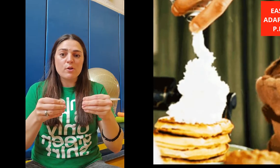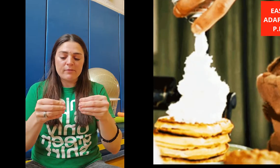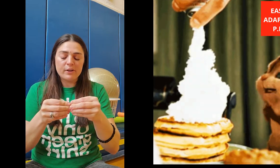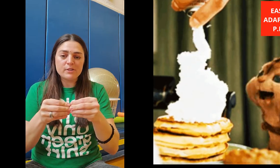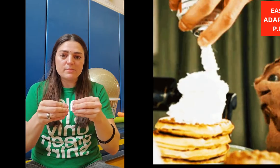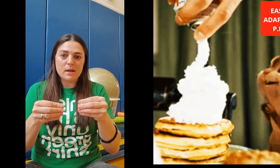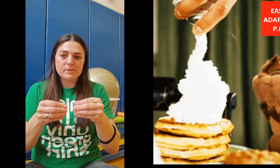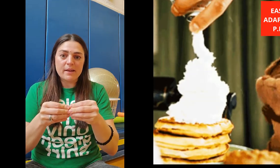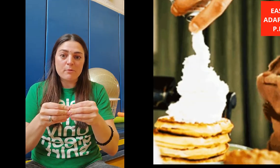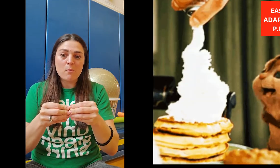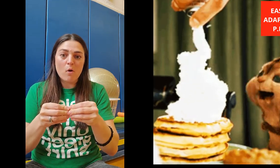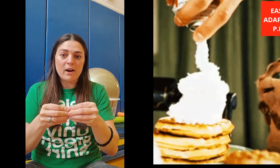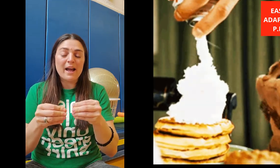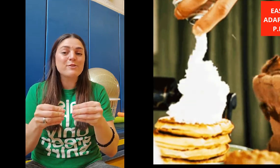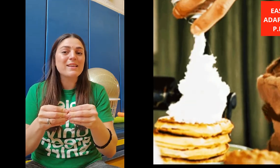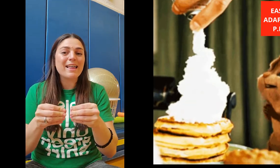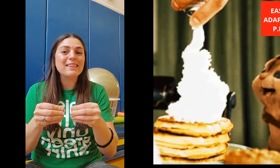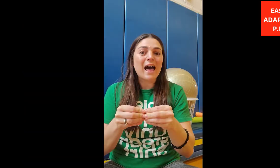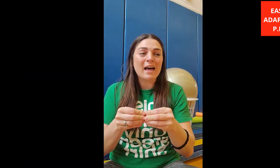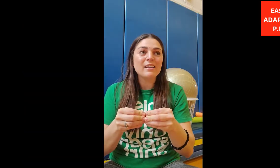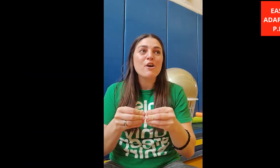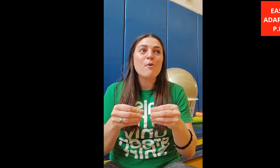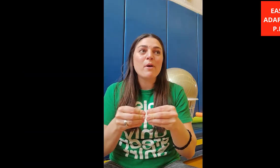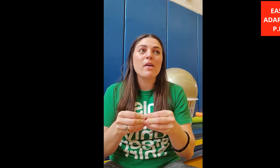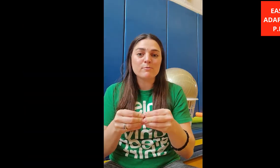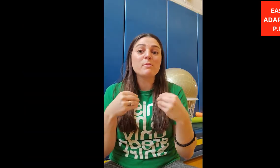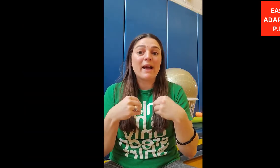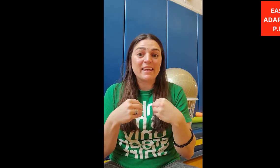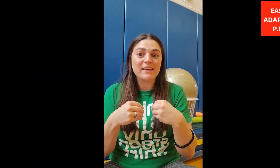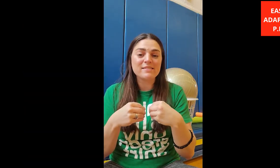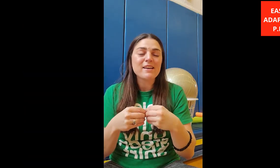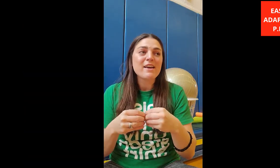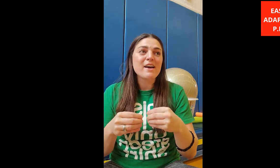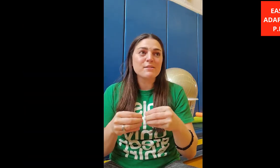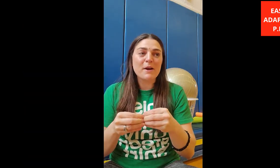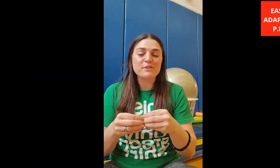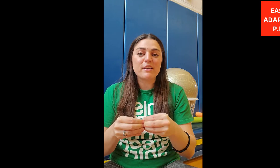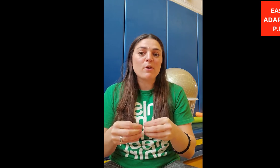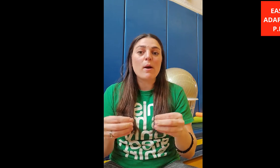fingertips come together. More. I use that a lot with with my kids especially if they wanted